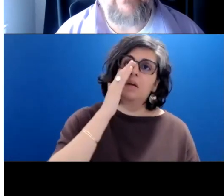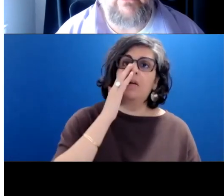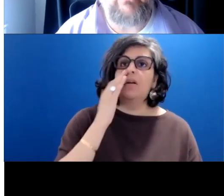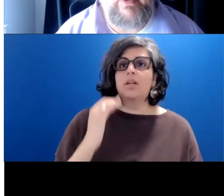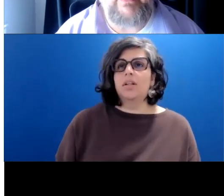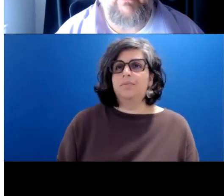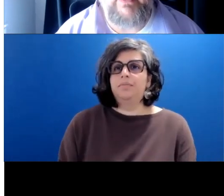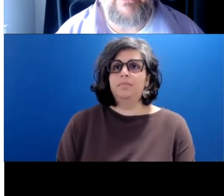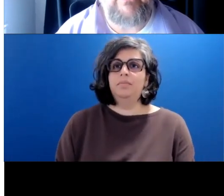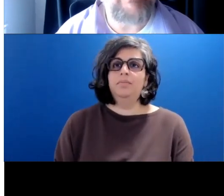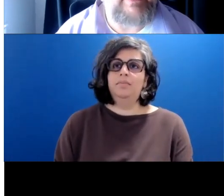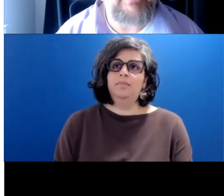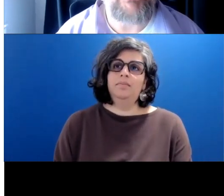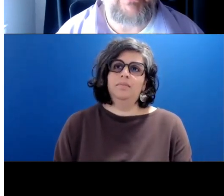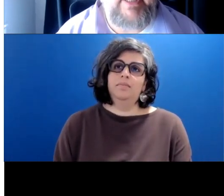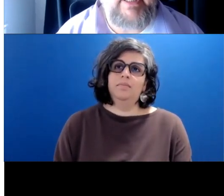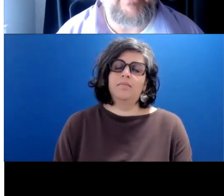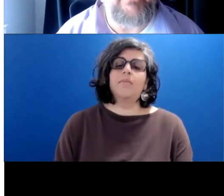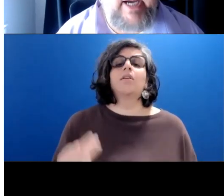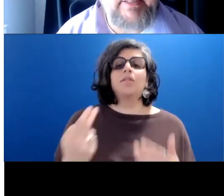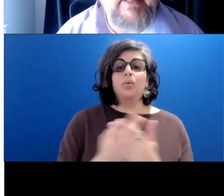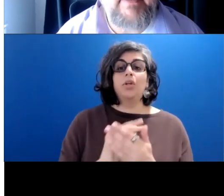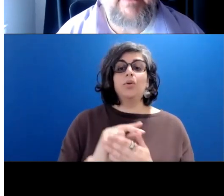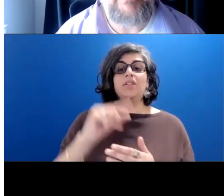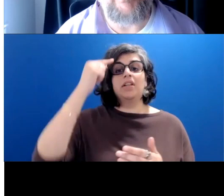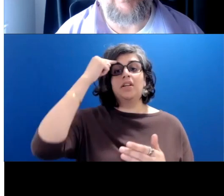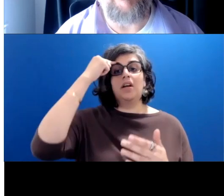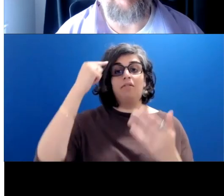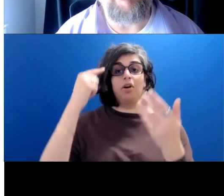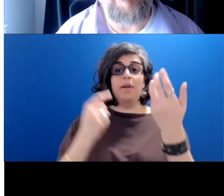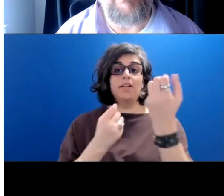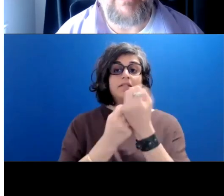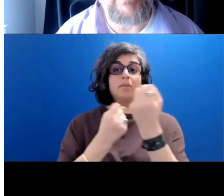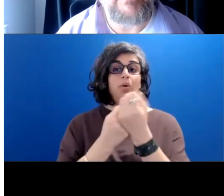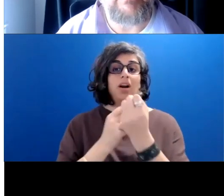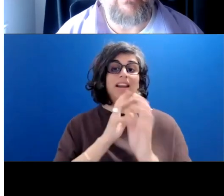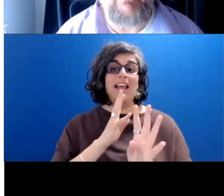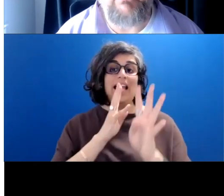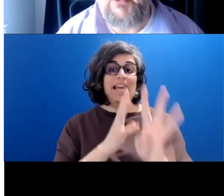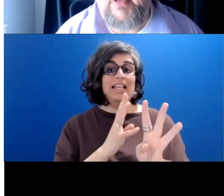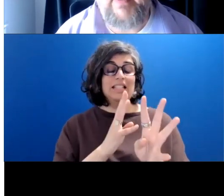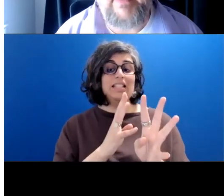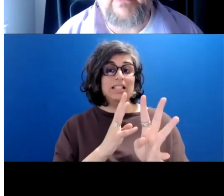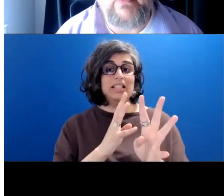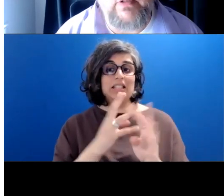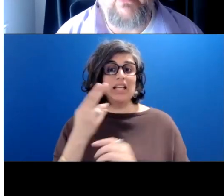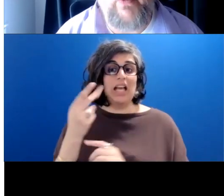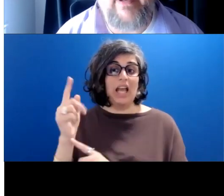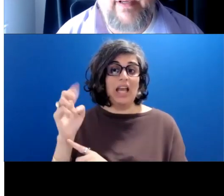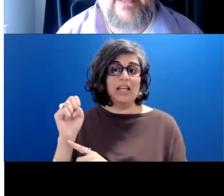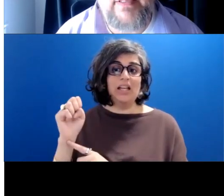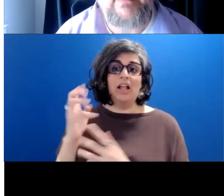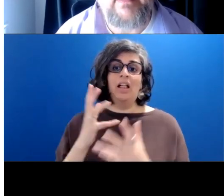Yeah, so we are using state-sanctioned hate a lot because we believe that that's really what it is